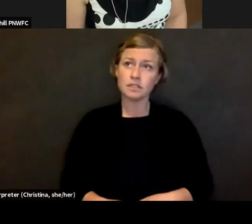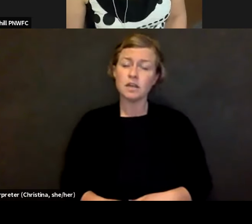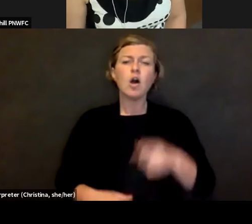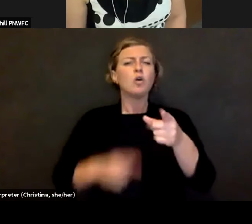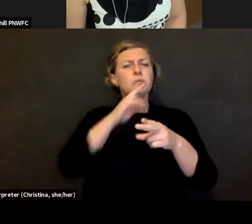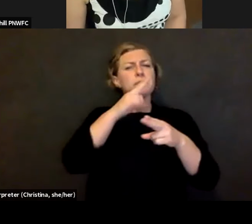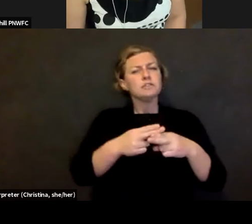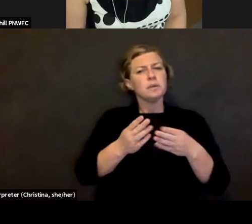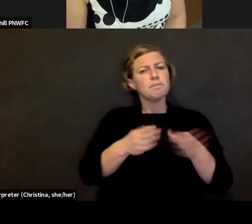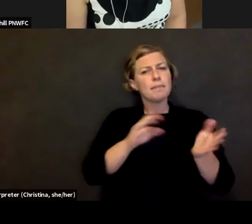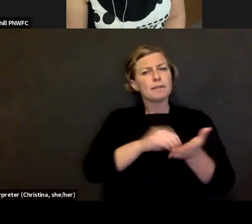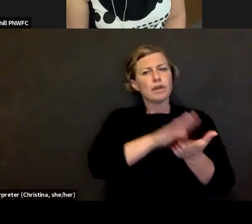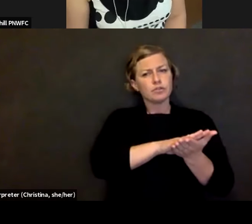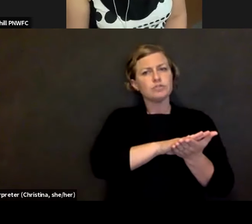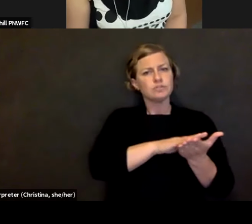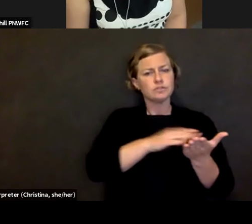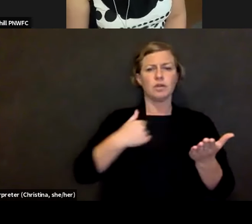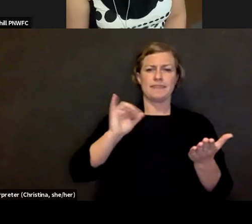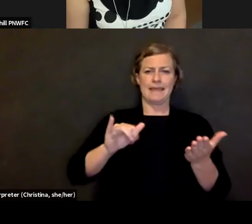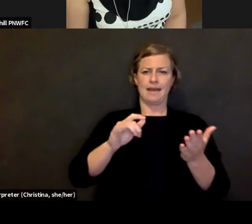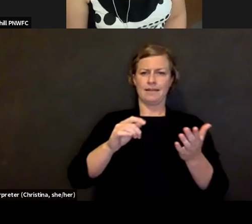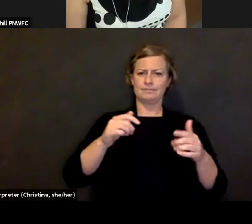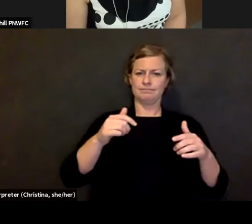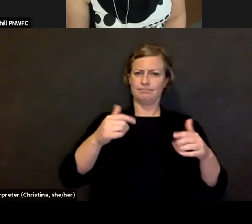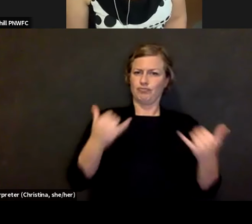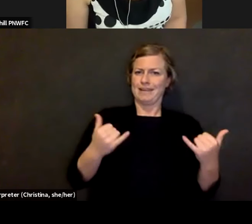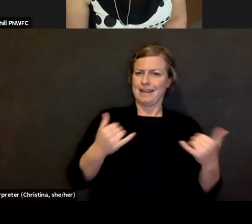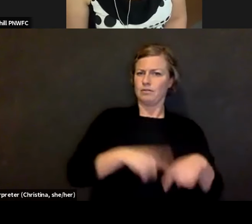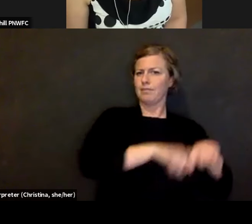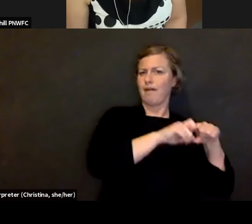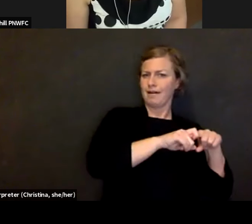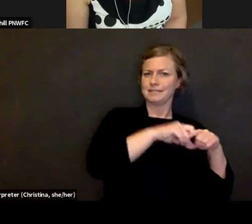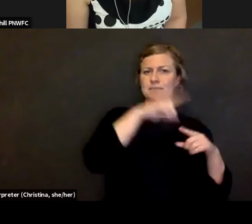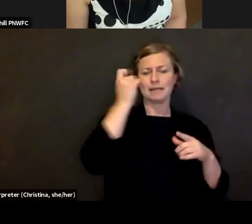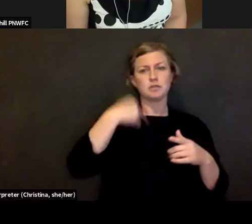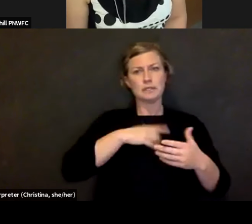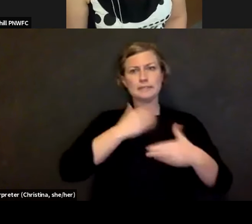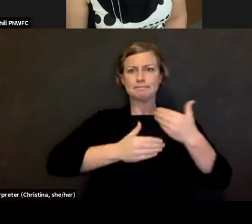doing that as that does seem to be effective? Records. At the moment, we're kind of